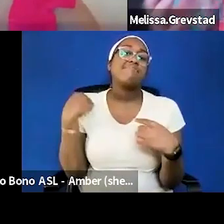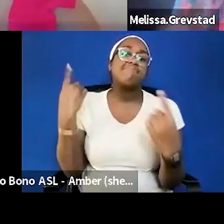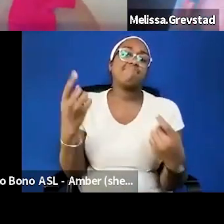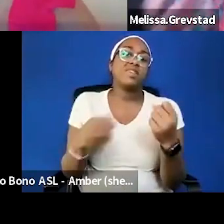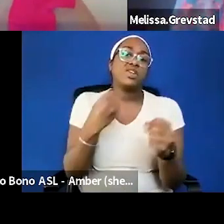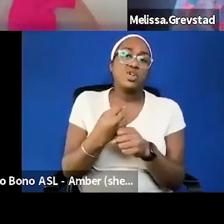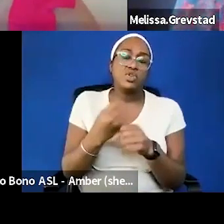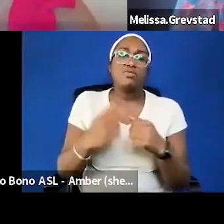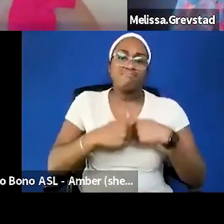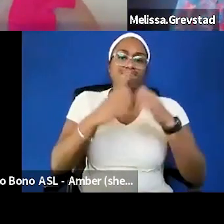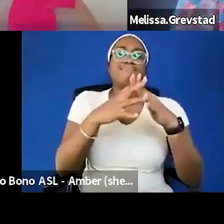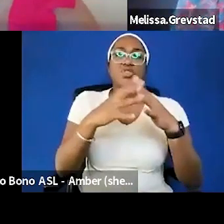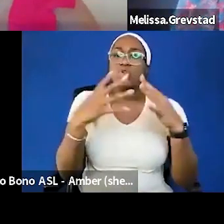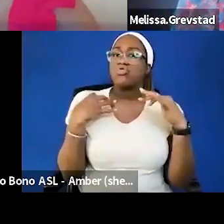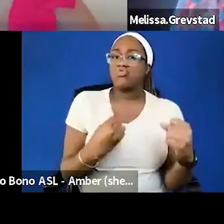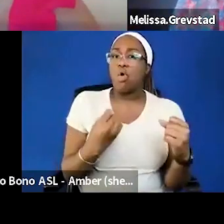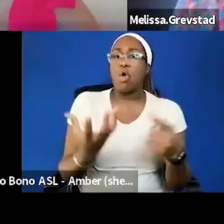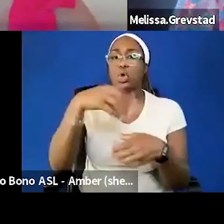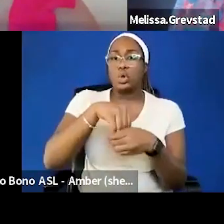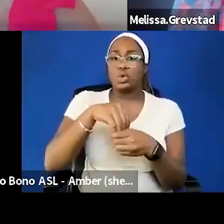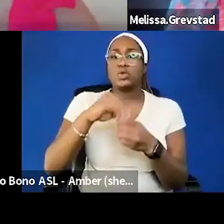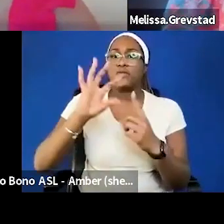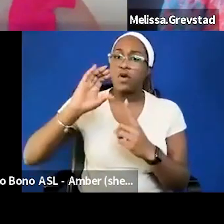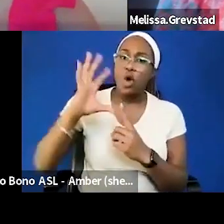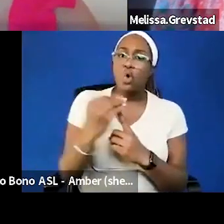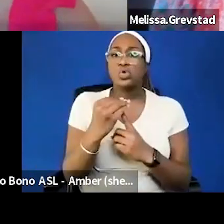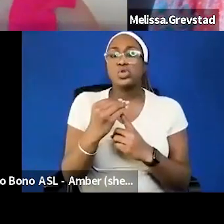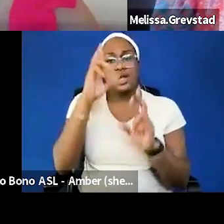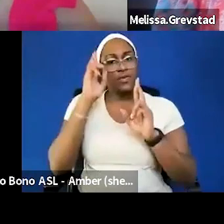very inclusive culture which respects every employee for who they are.